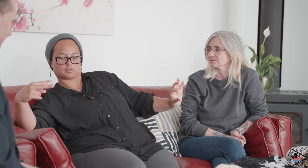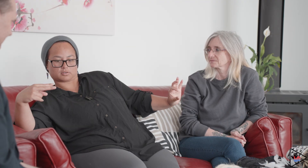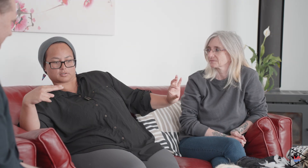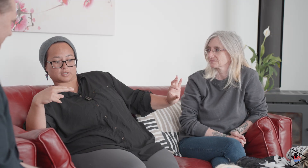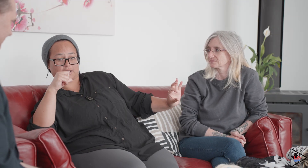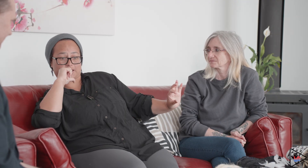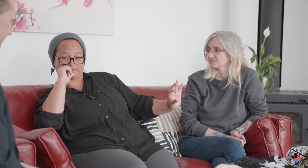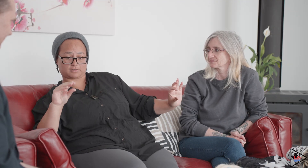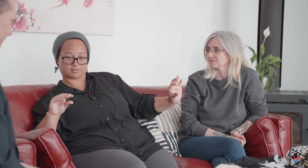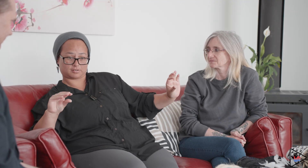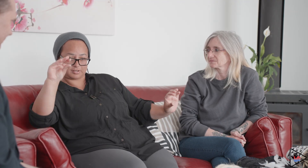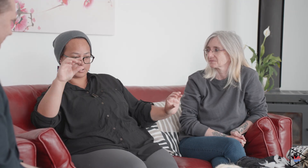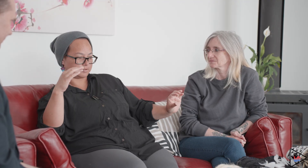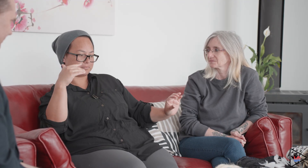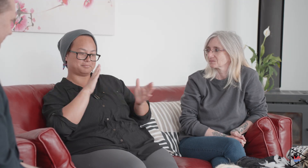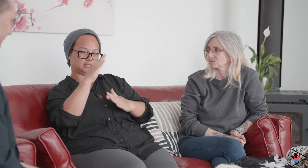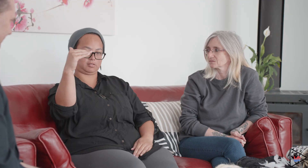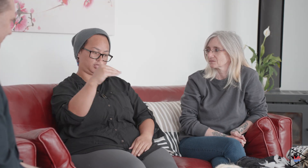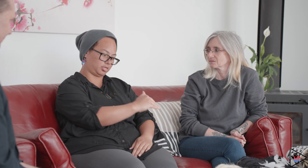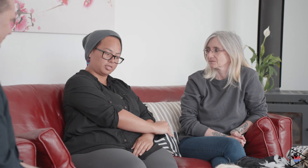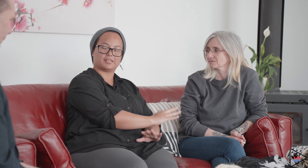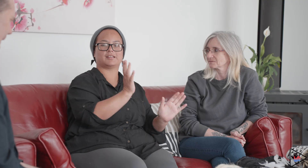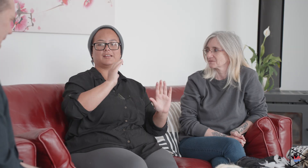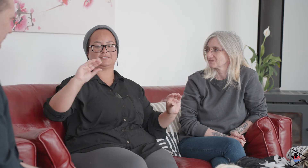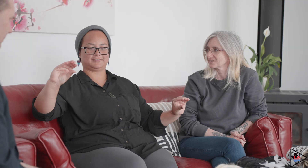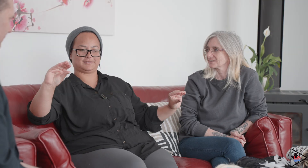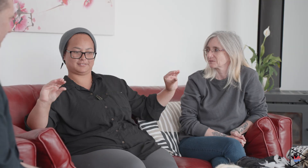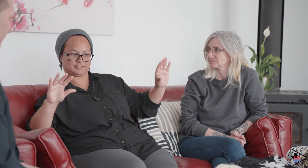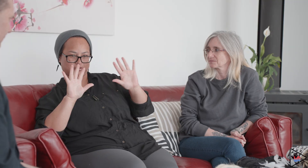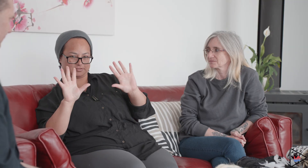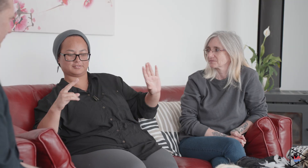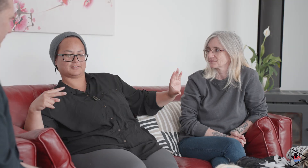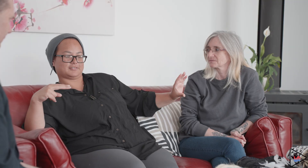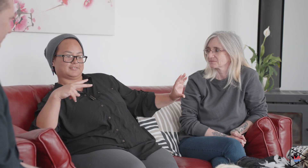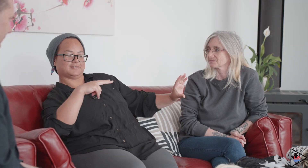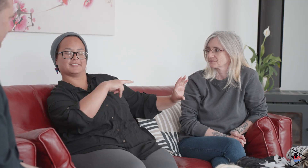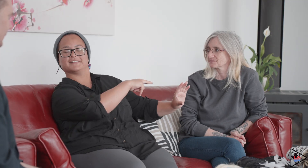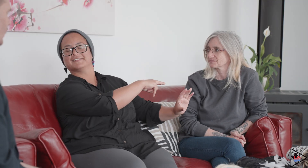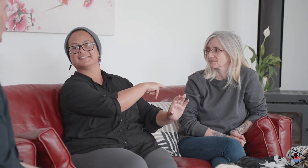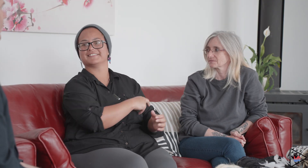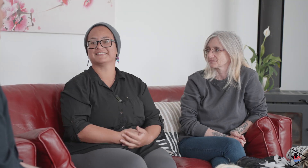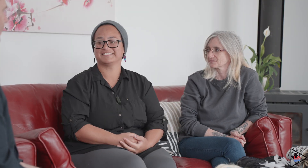and check the right size, the length that I want, and then I get a bar and that I put across the